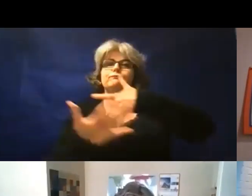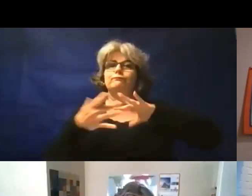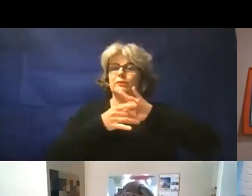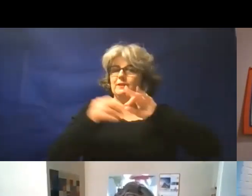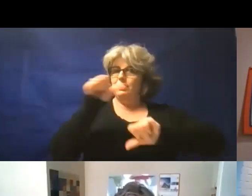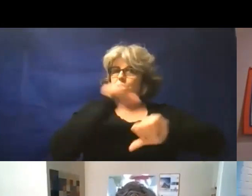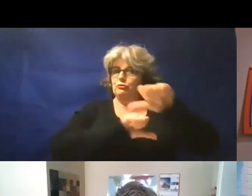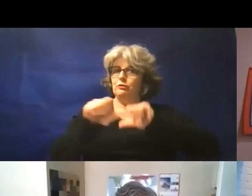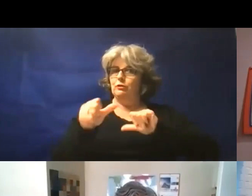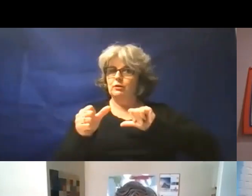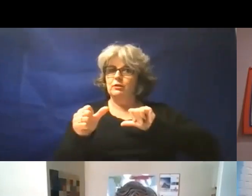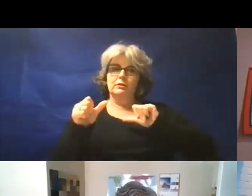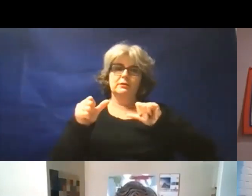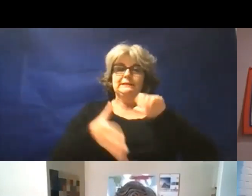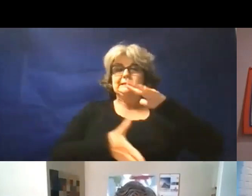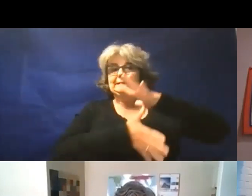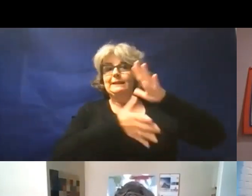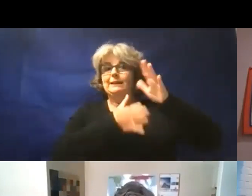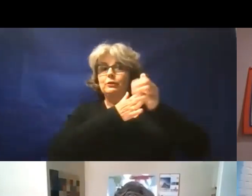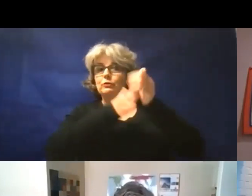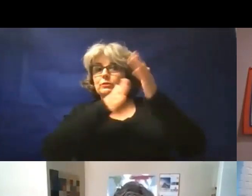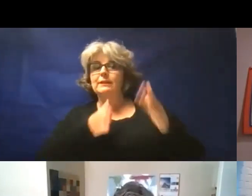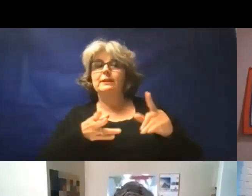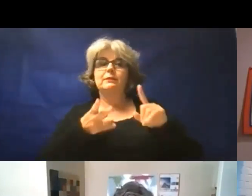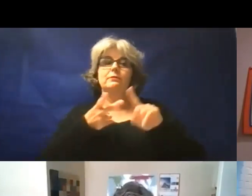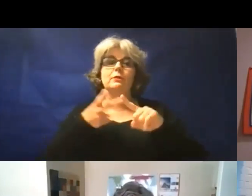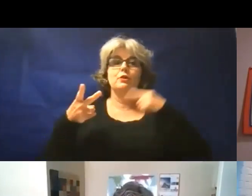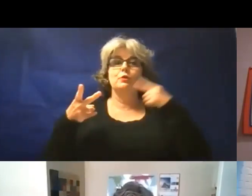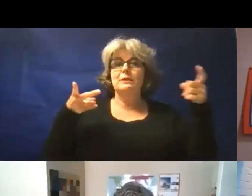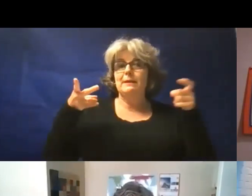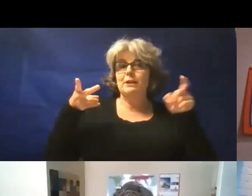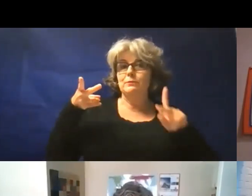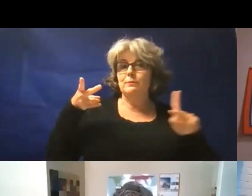talking to senior leadership talking to the risk management folks talking to general counsel's